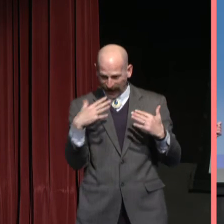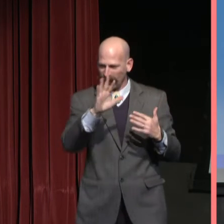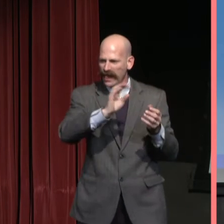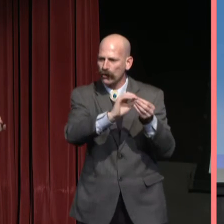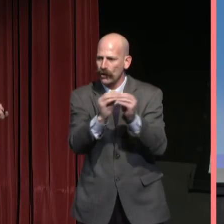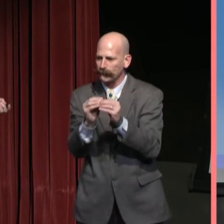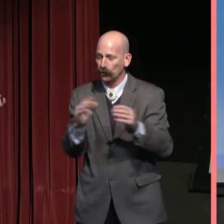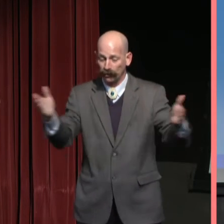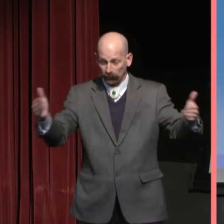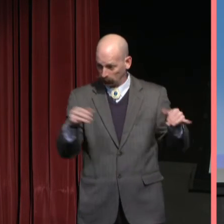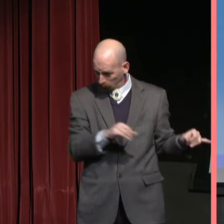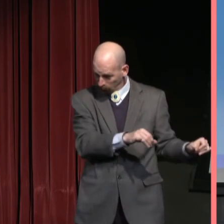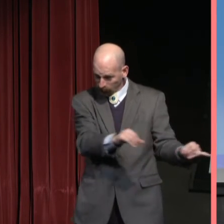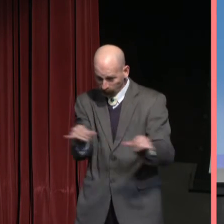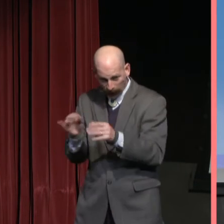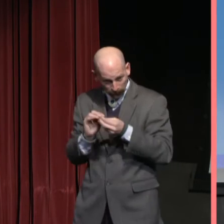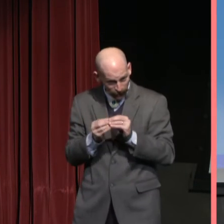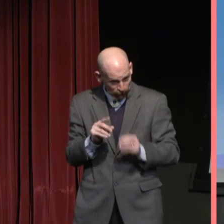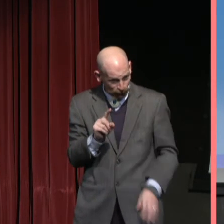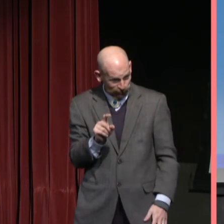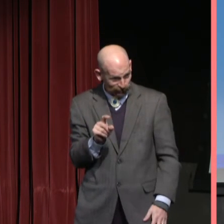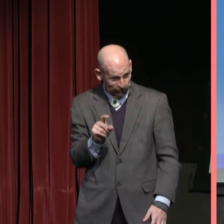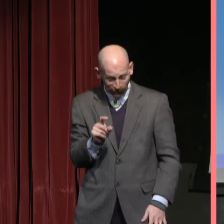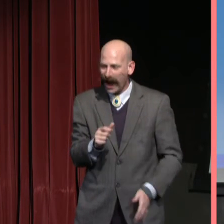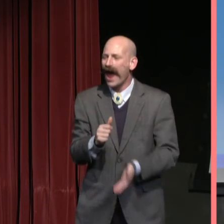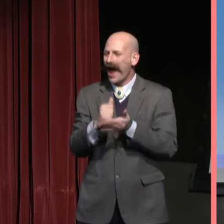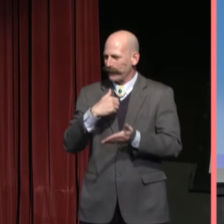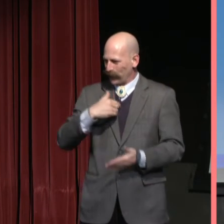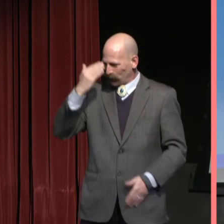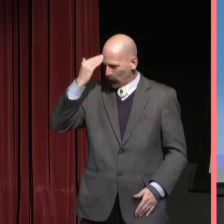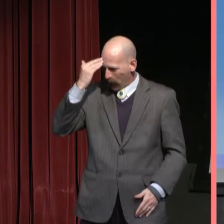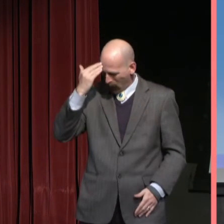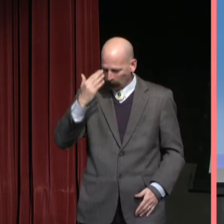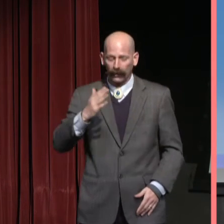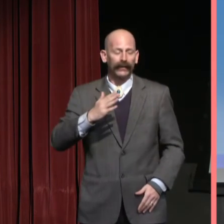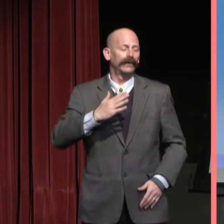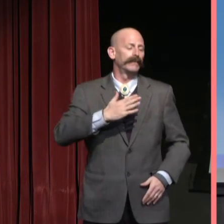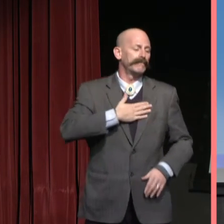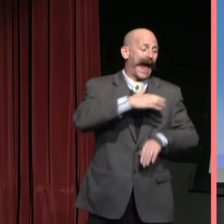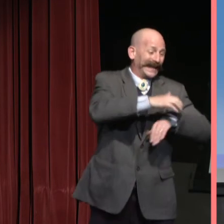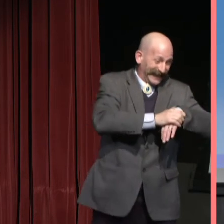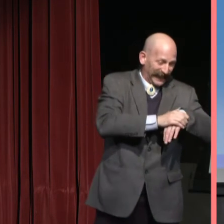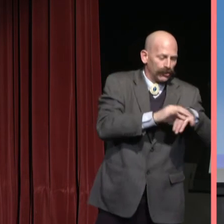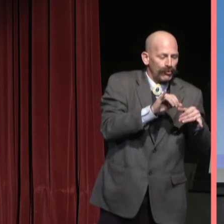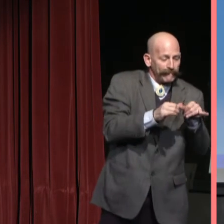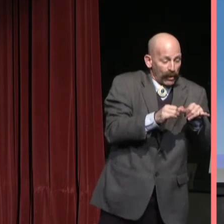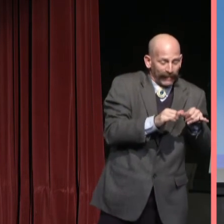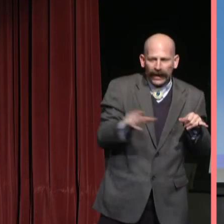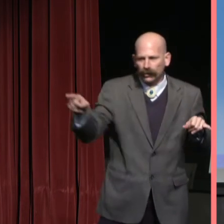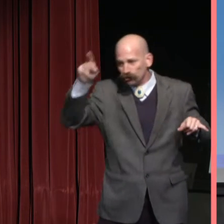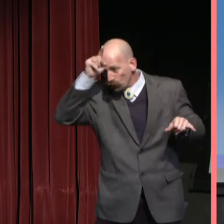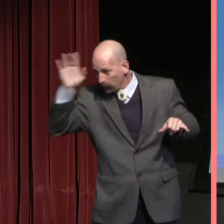And that gives us confidence when we measure a difference like this between England and Germany, that that number is real.